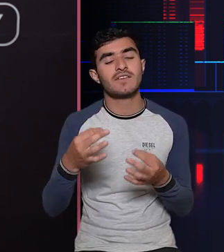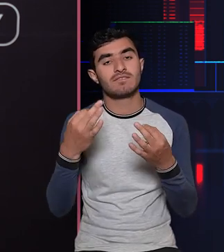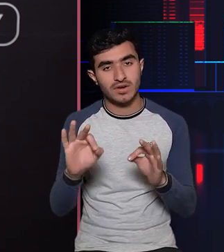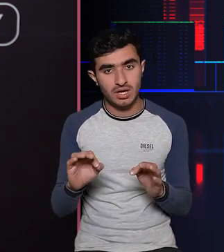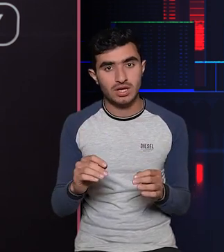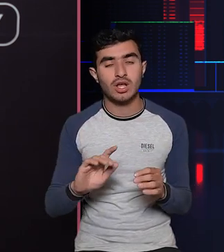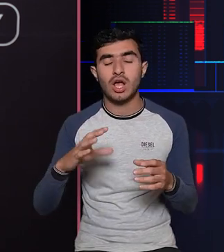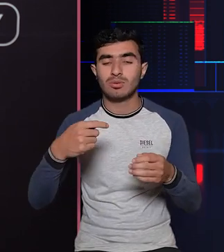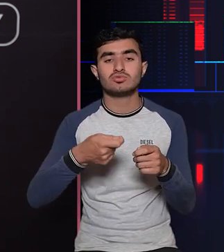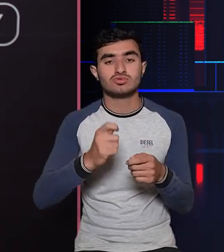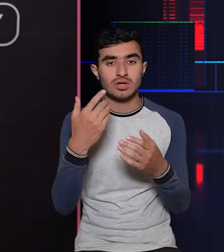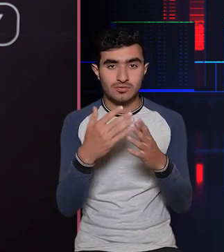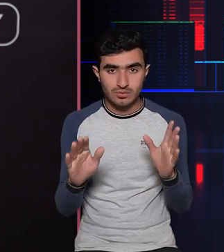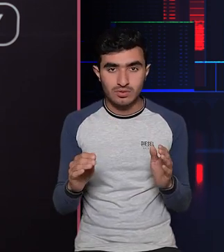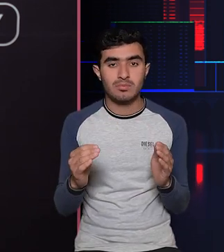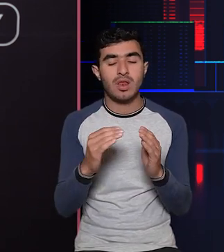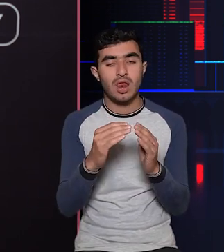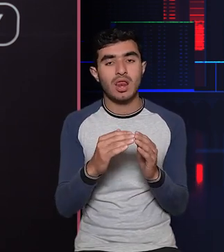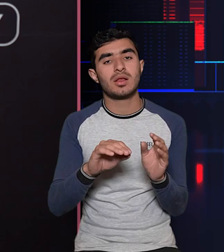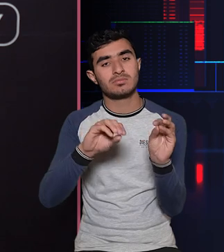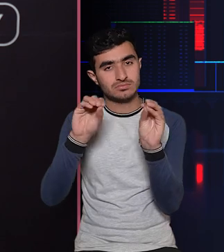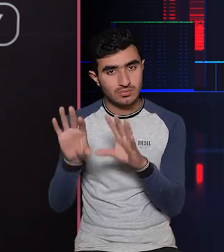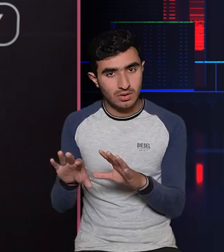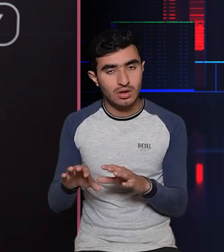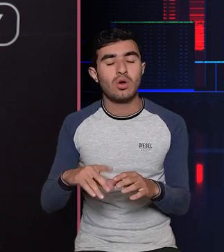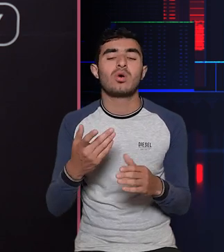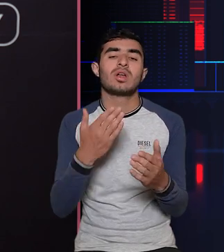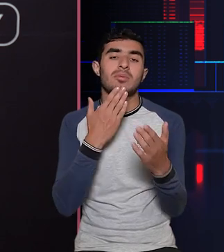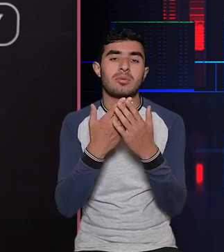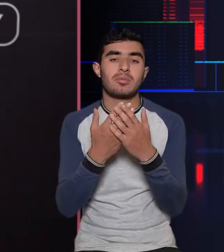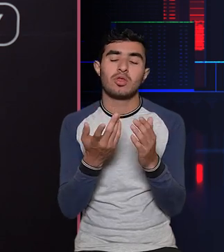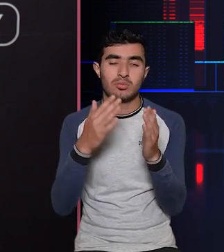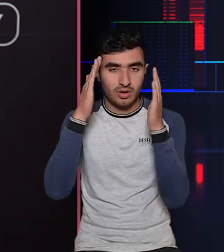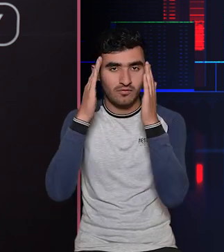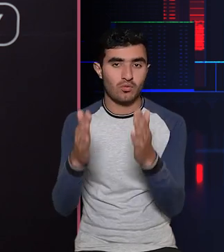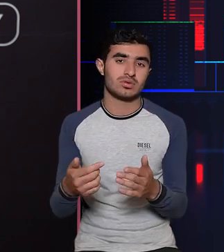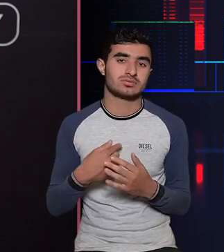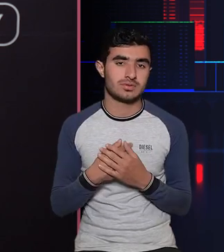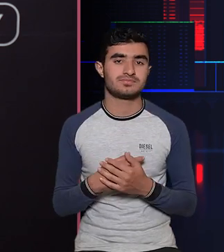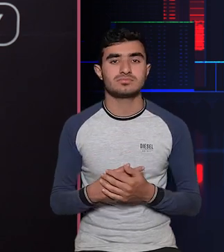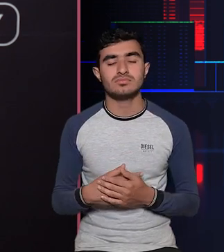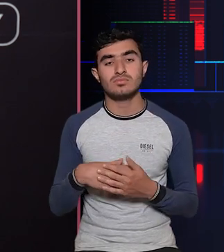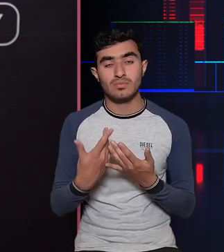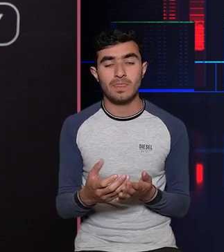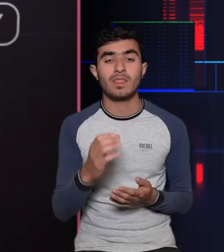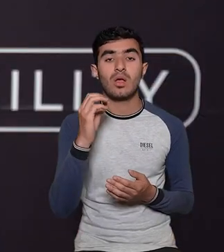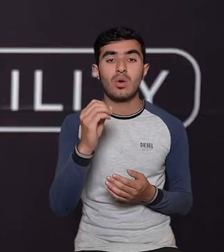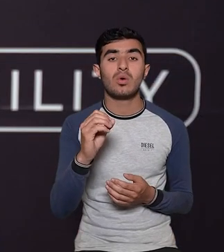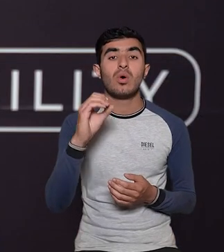From 3pm to 4 pm was my training of athletics and from 4pm to 5 pm was my training of Hockey.